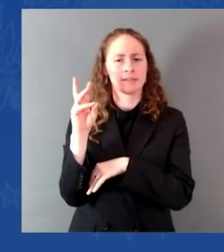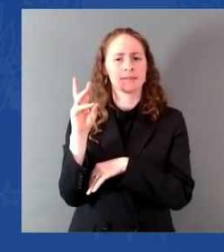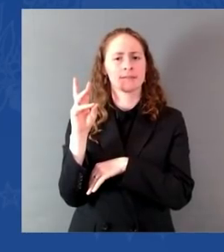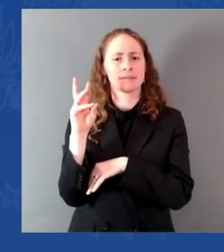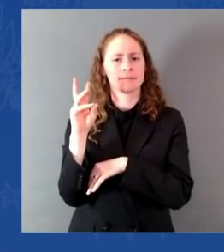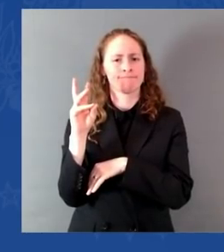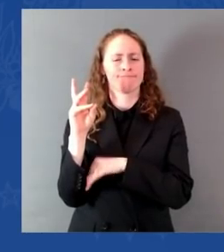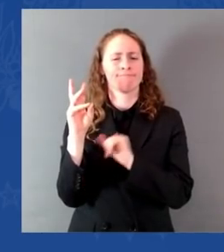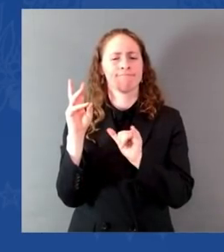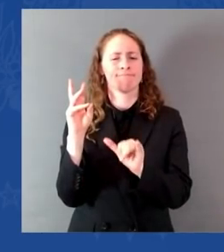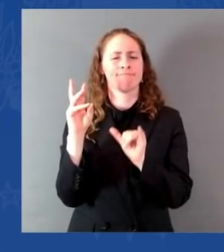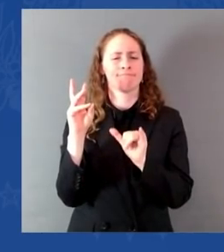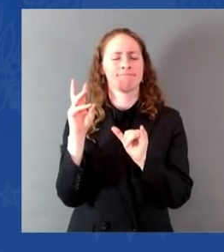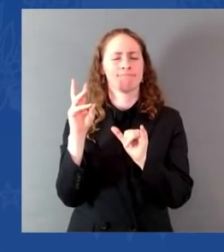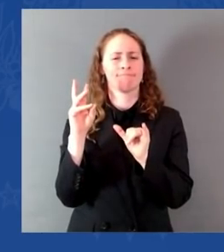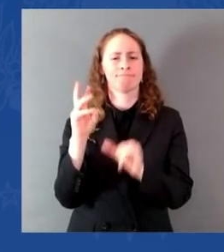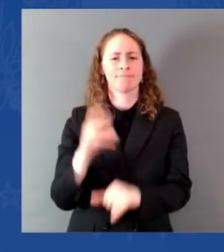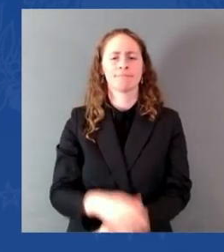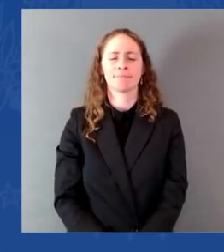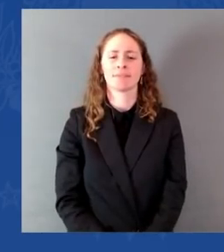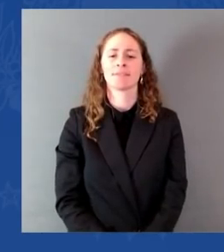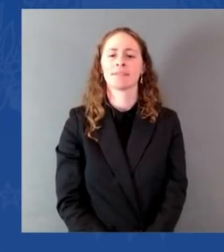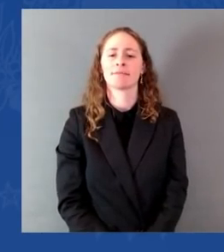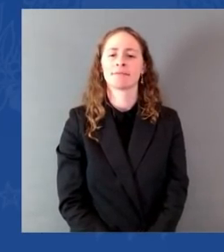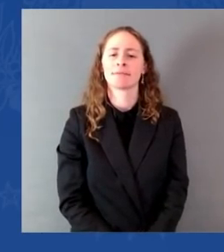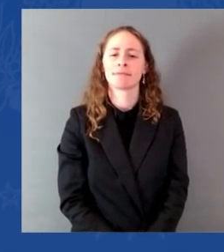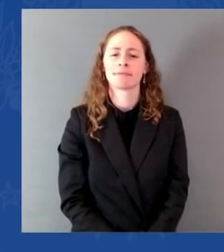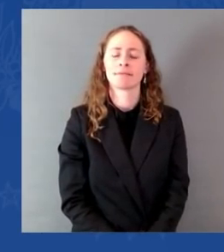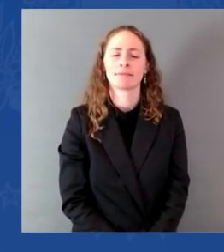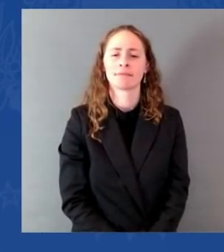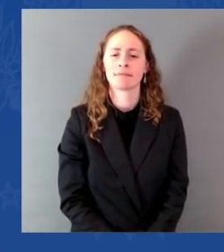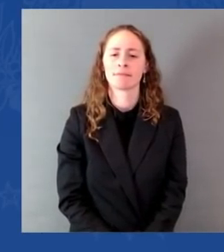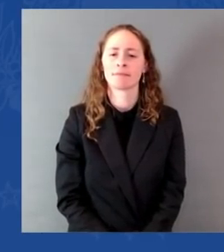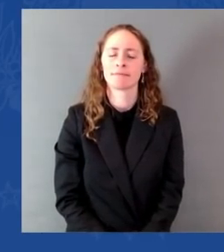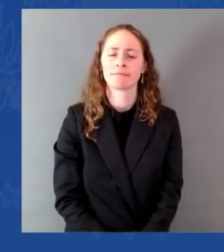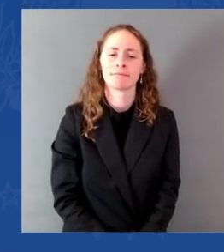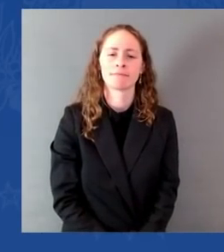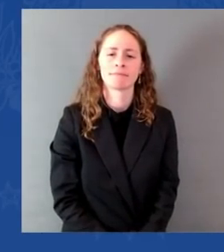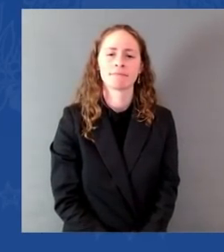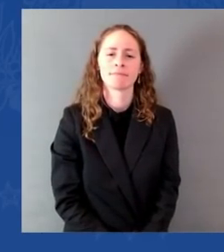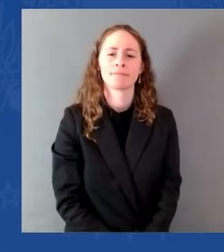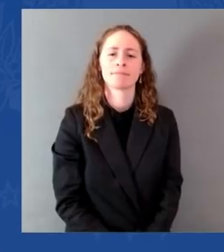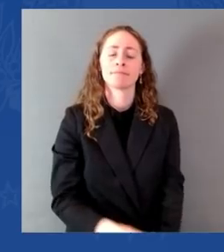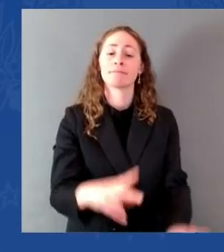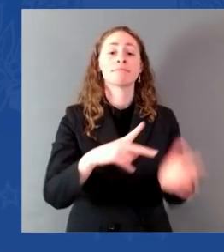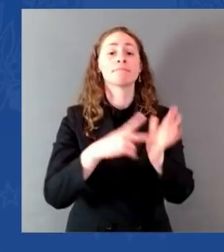an extra swimming pool for the extra home. But all kidding aside, if you just take it from --